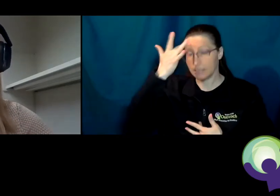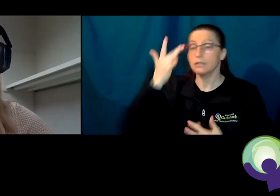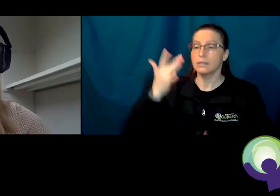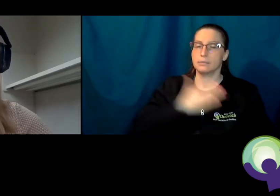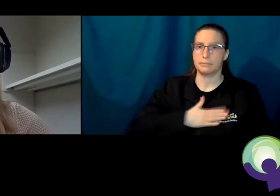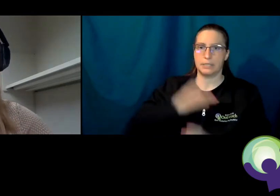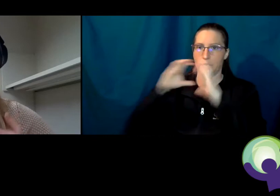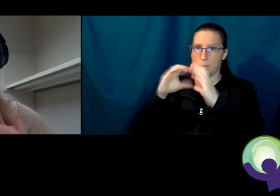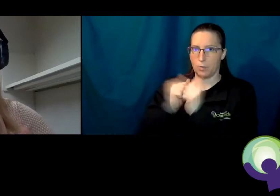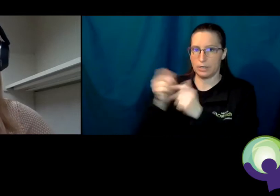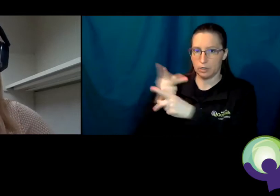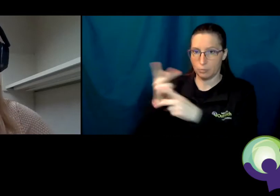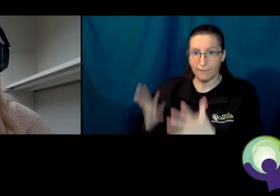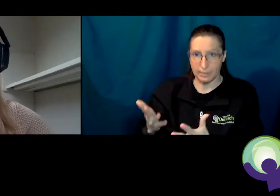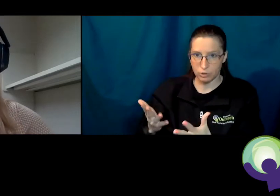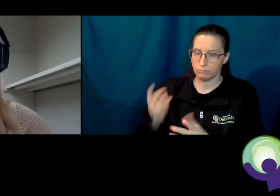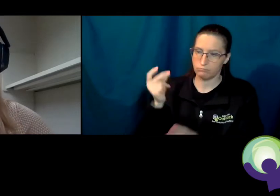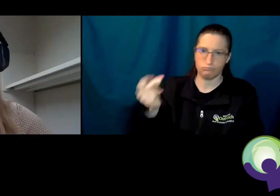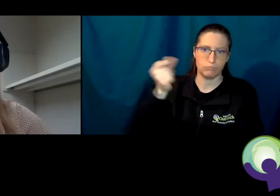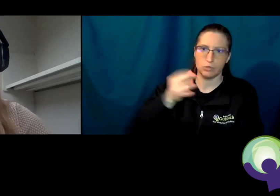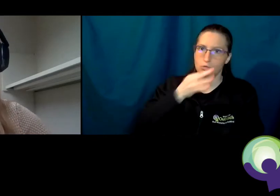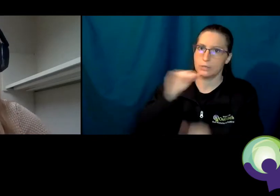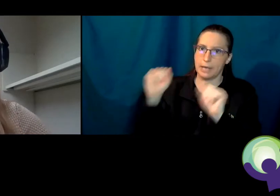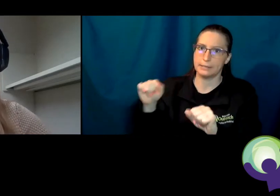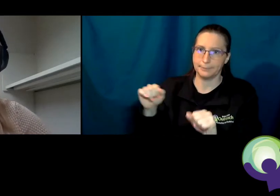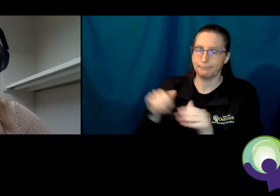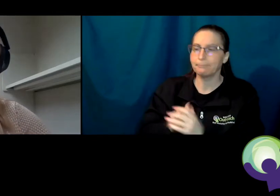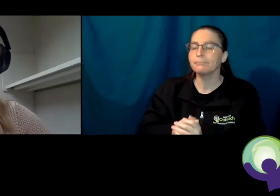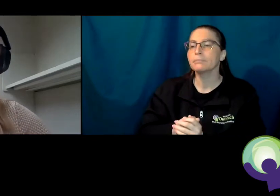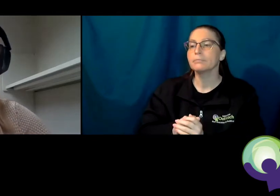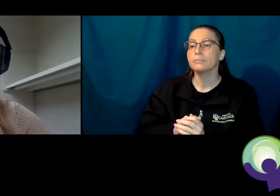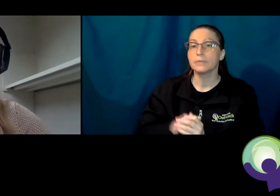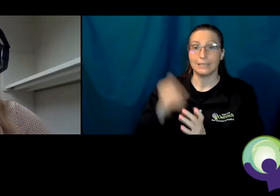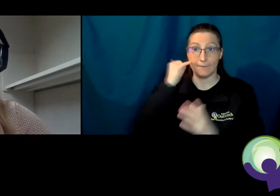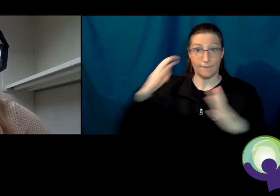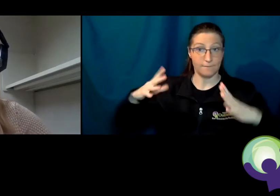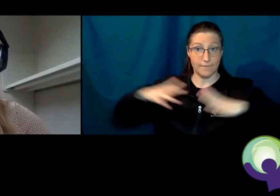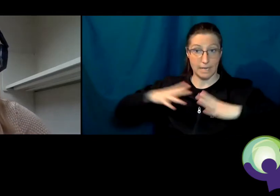with their supervisor as soon as they can. In terms of vacation, our schedule typically comes out